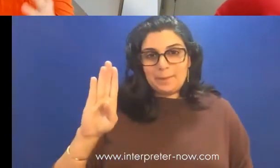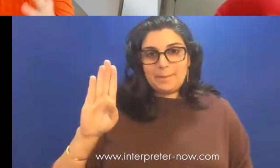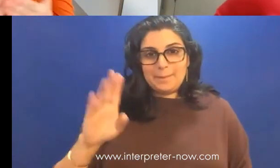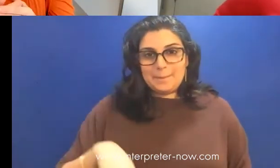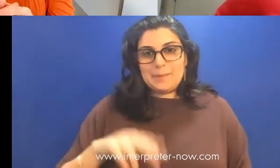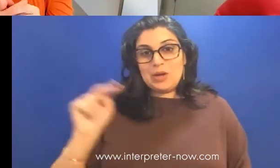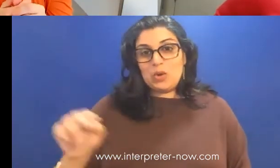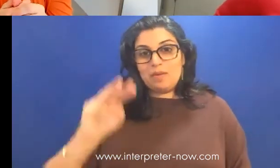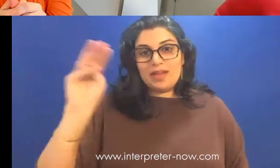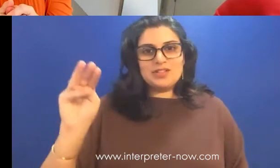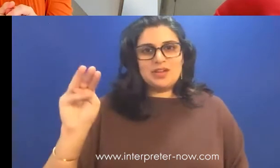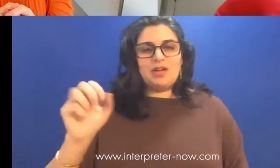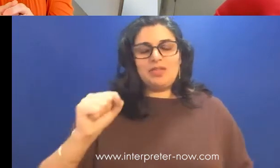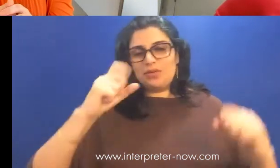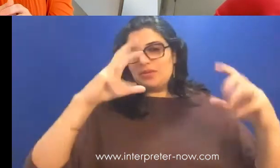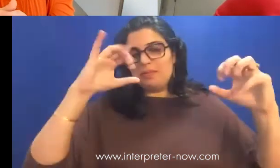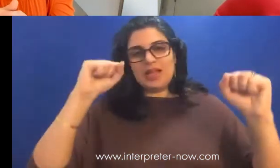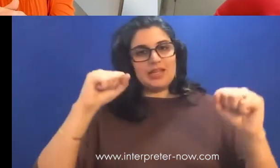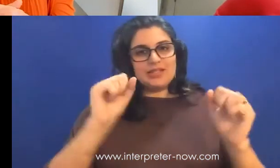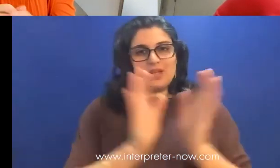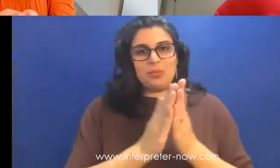across the street from the University of New Mexico.